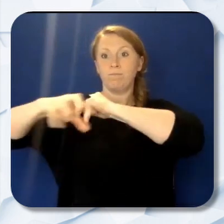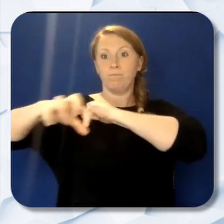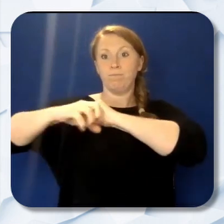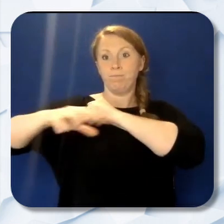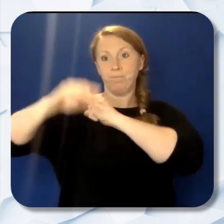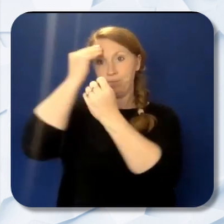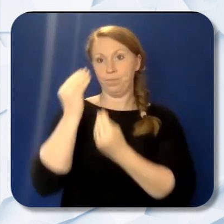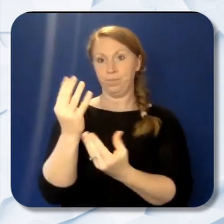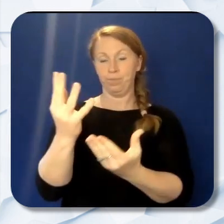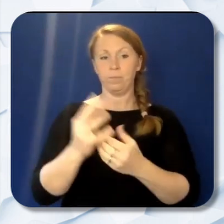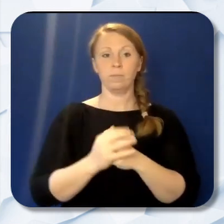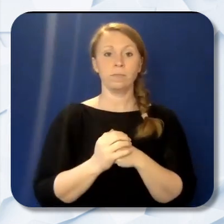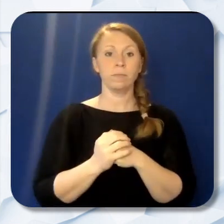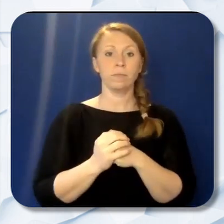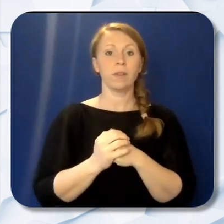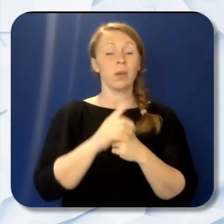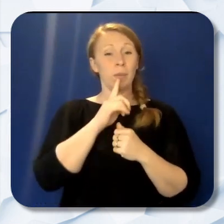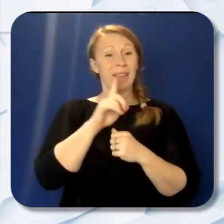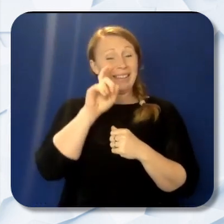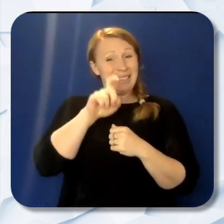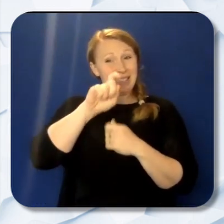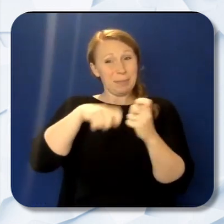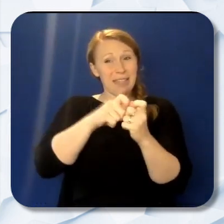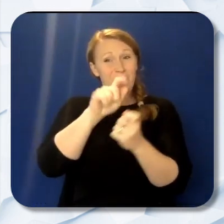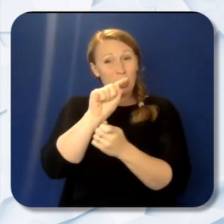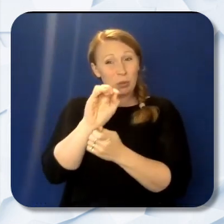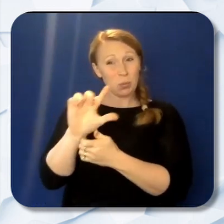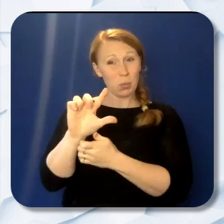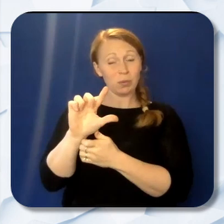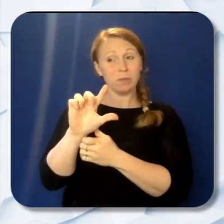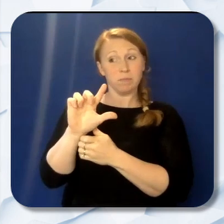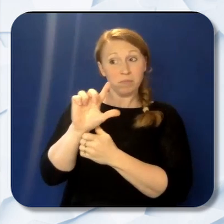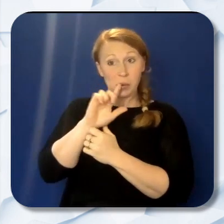And it also takes specific tools which can and have been used in schools. So, on the left.